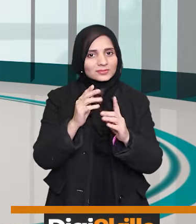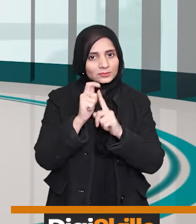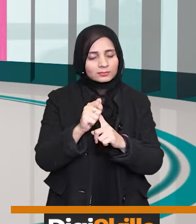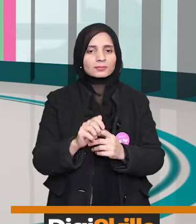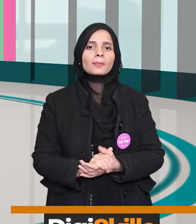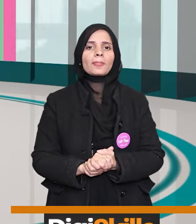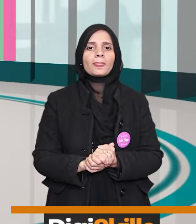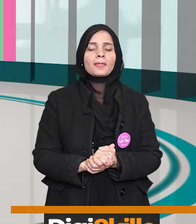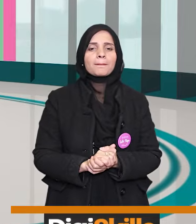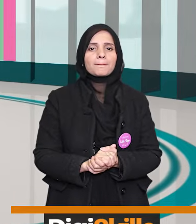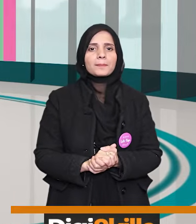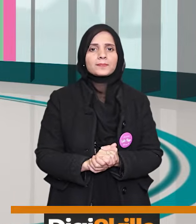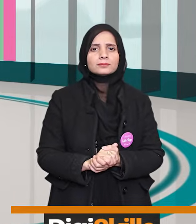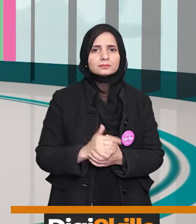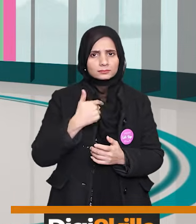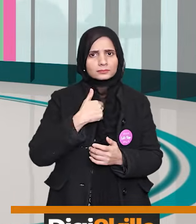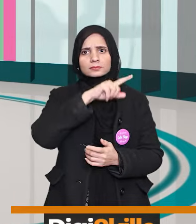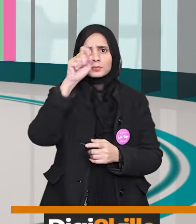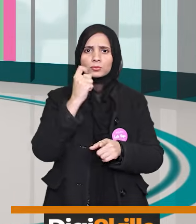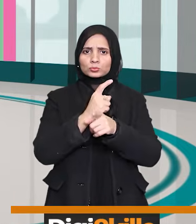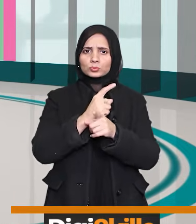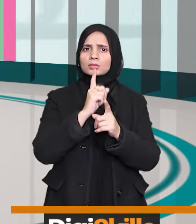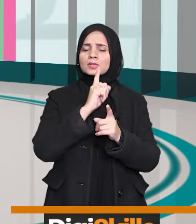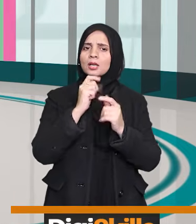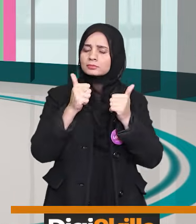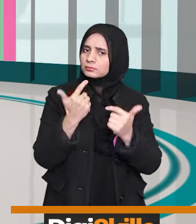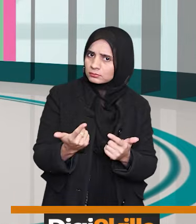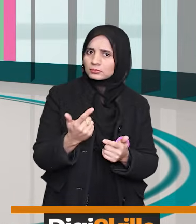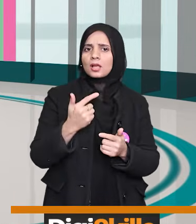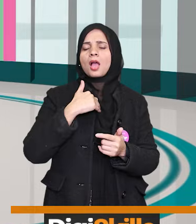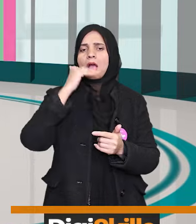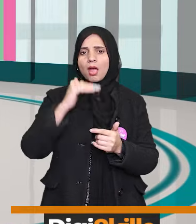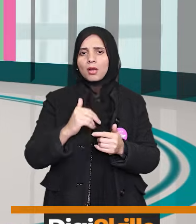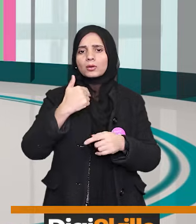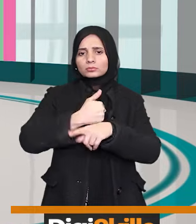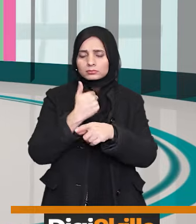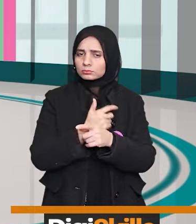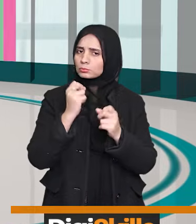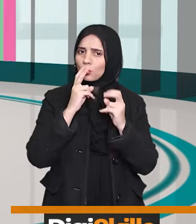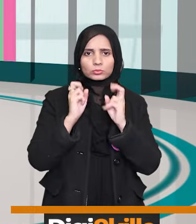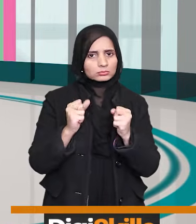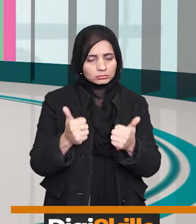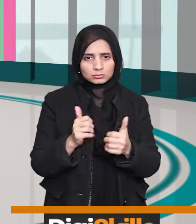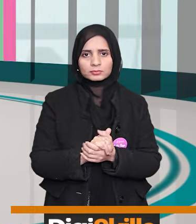All are positive in our country, the teacher is also positive, the student is also positive.